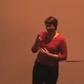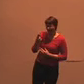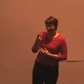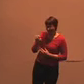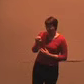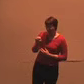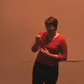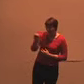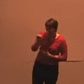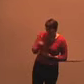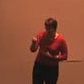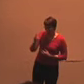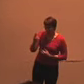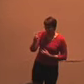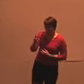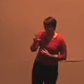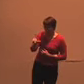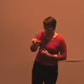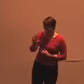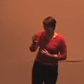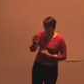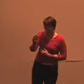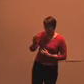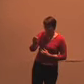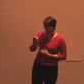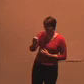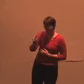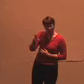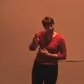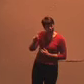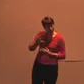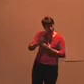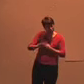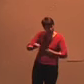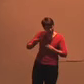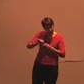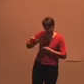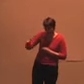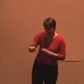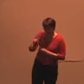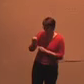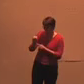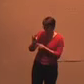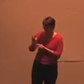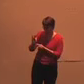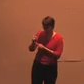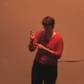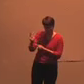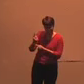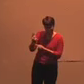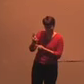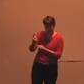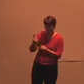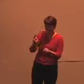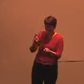the "Library of Babel." And it is an infinite experience of library